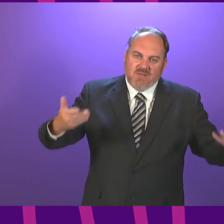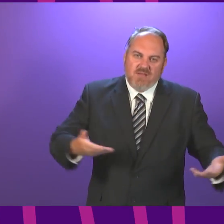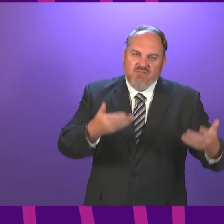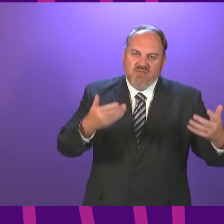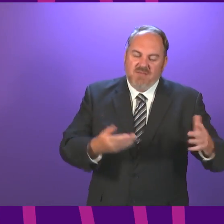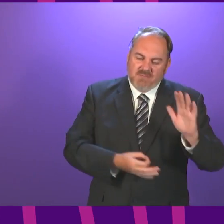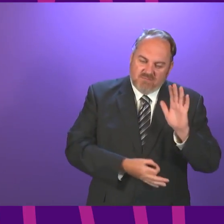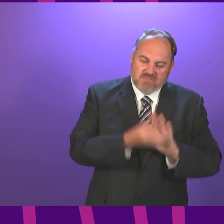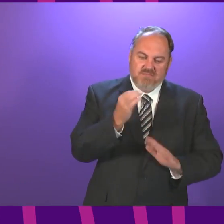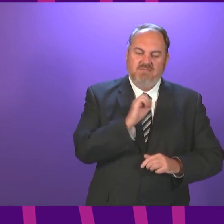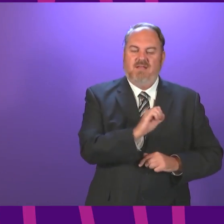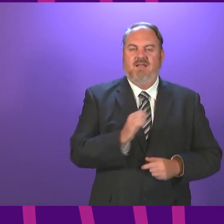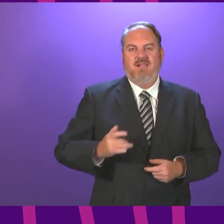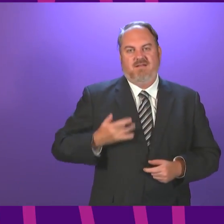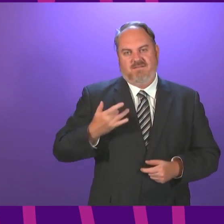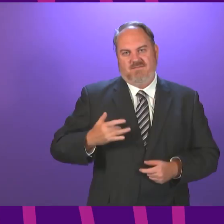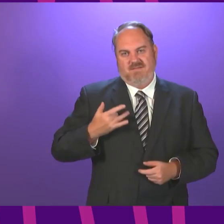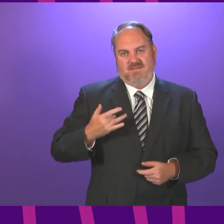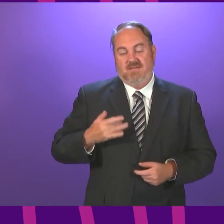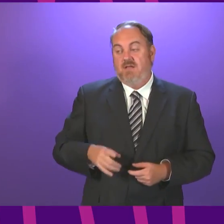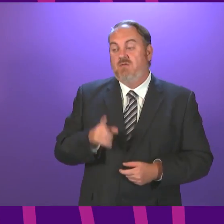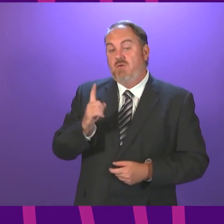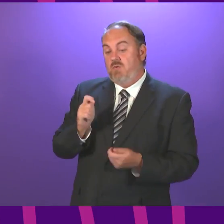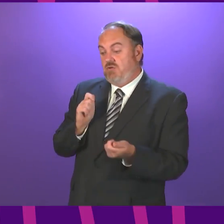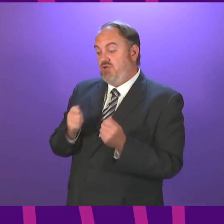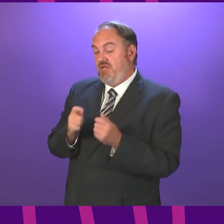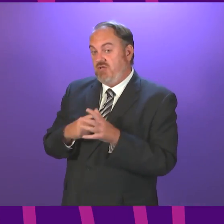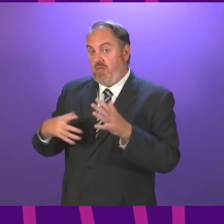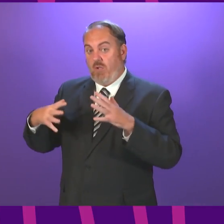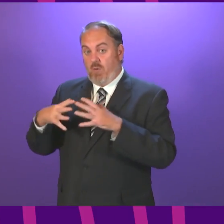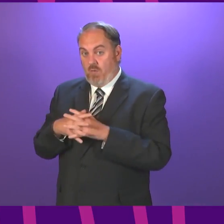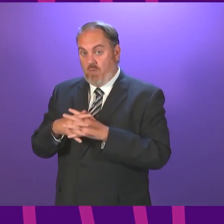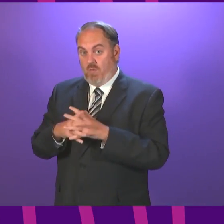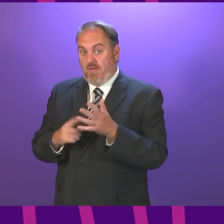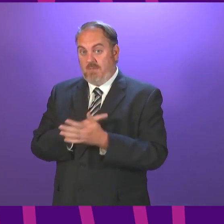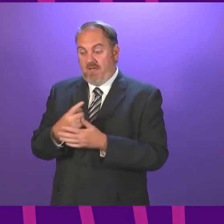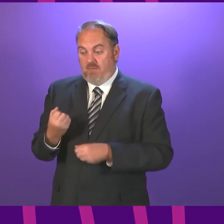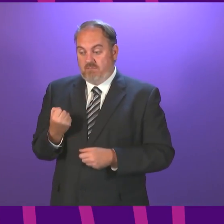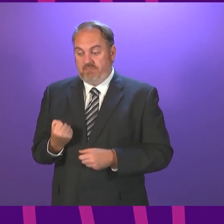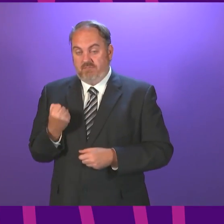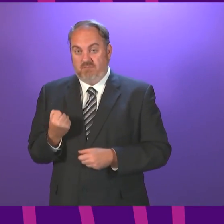On decriminalisation, I hope the member knows that the Government has an open mind. We will